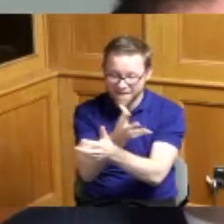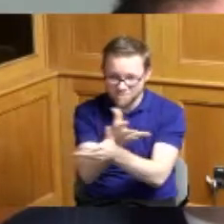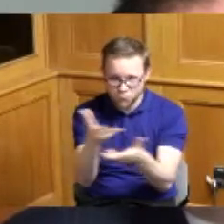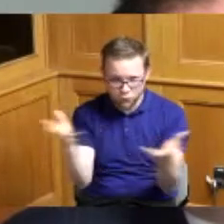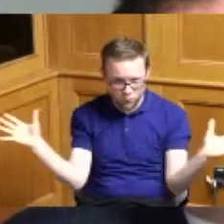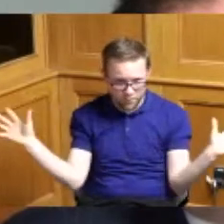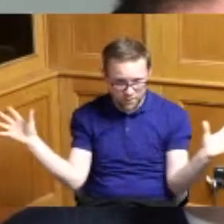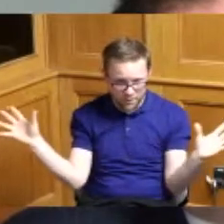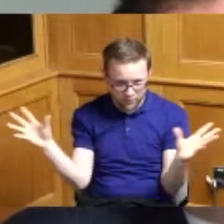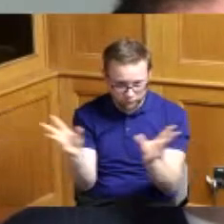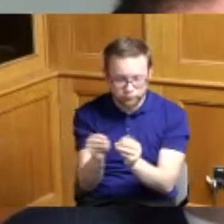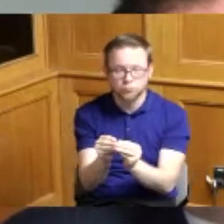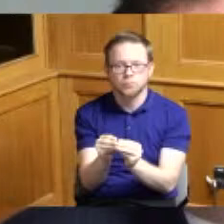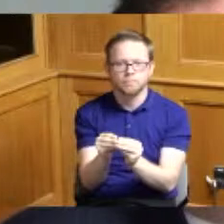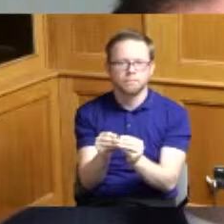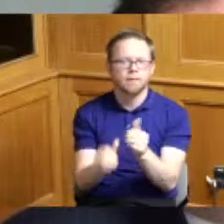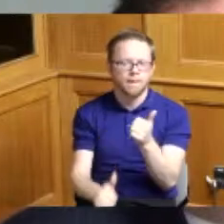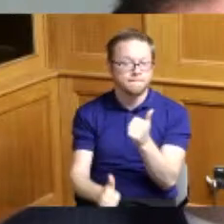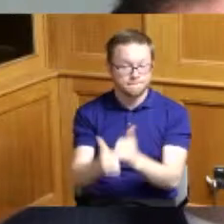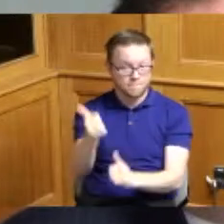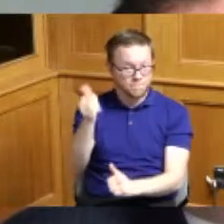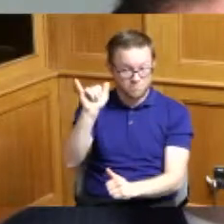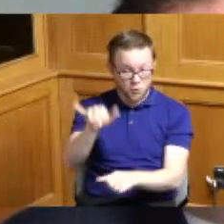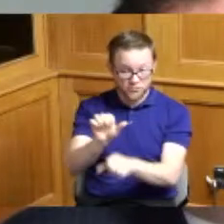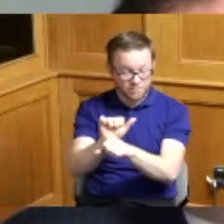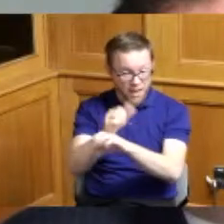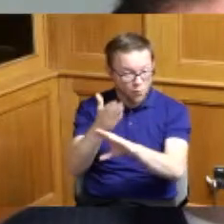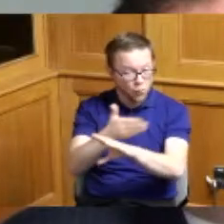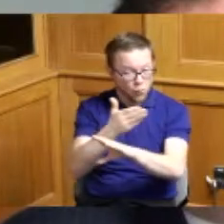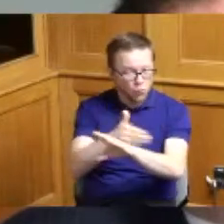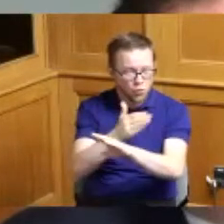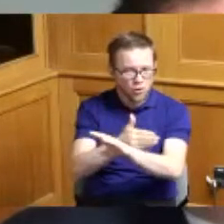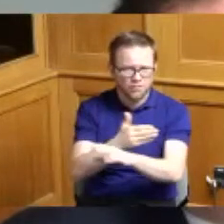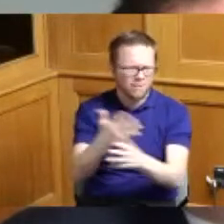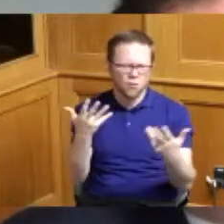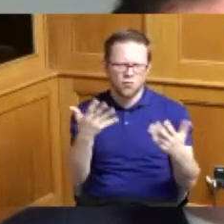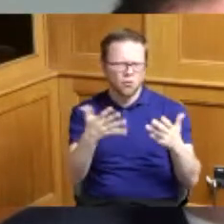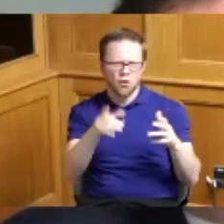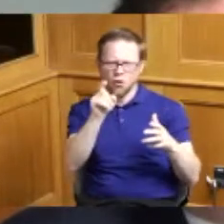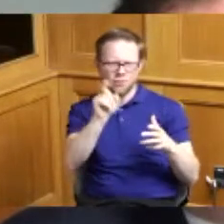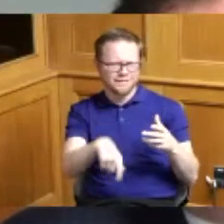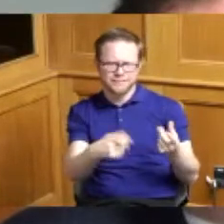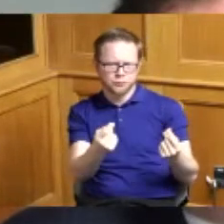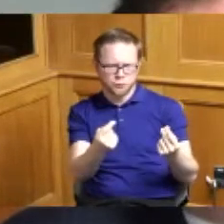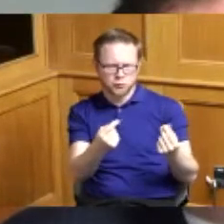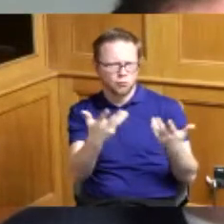vast majority of that would be work uh that is necessary within the stadium and that we would